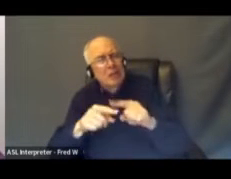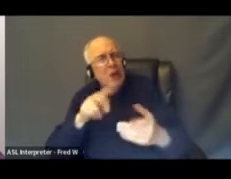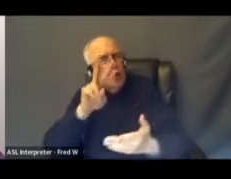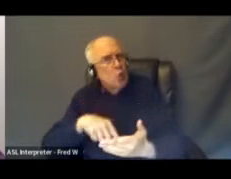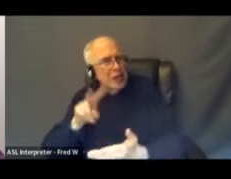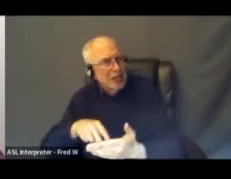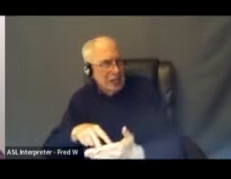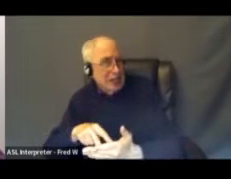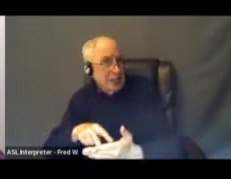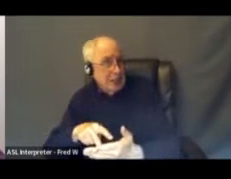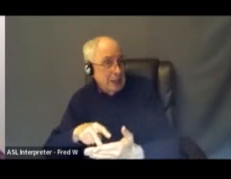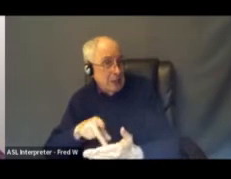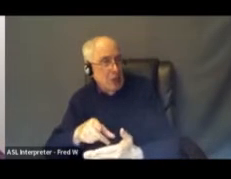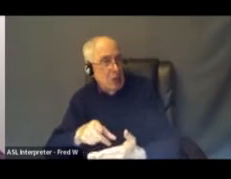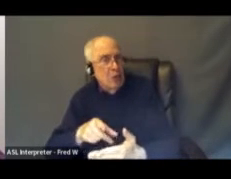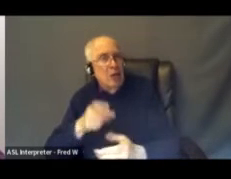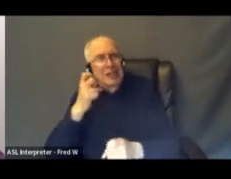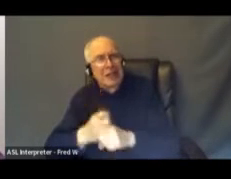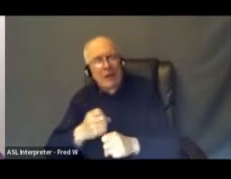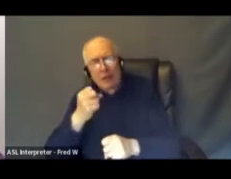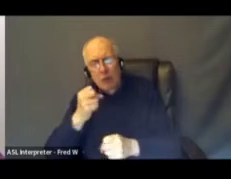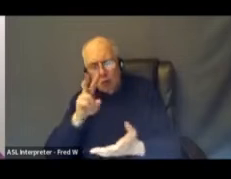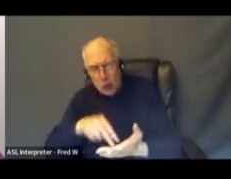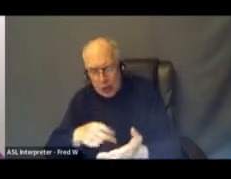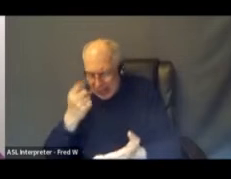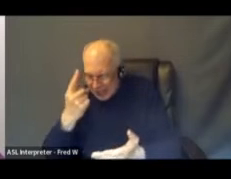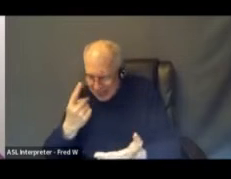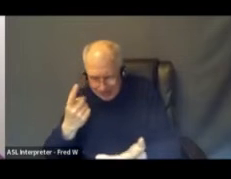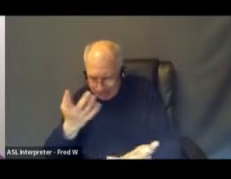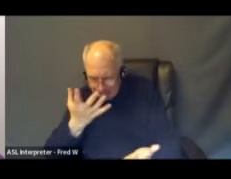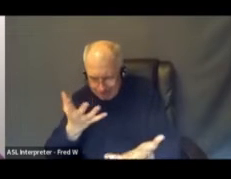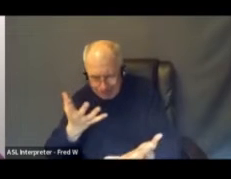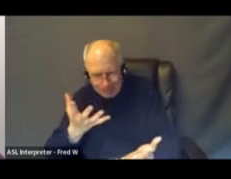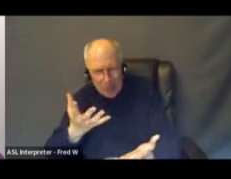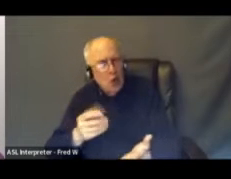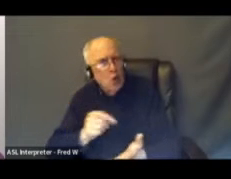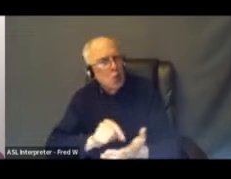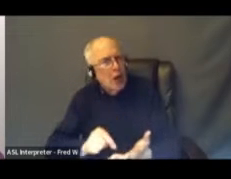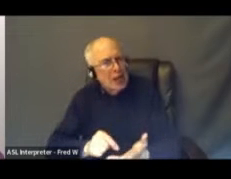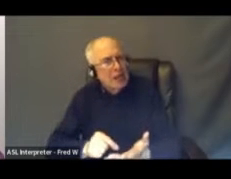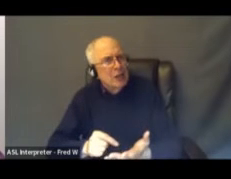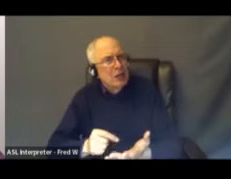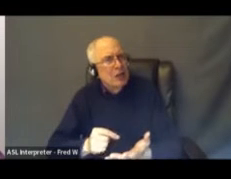have difficulty understanding what you've read? When you're reading or writing? Do you have difficulty finding your words?